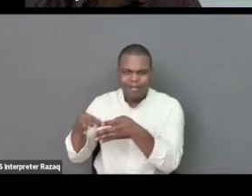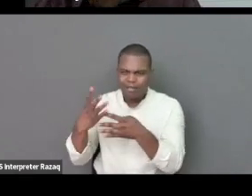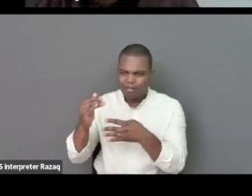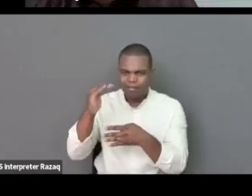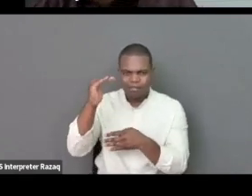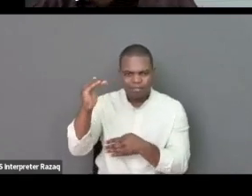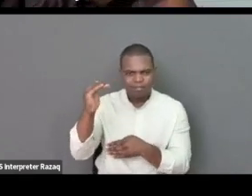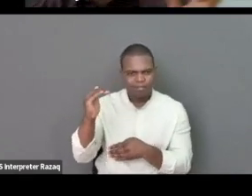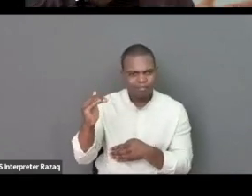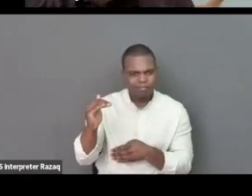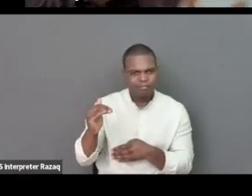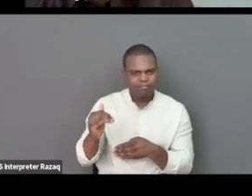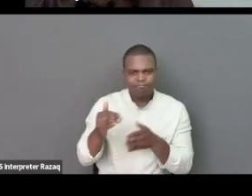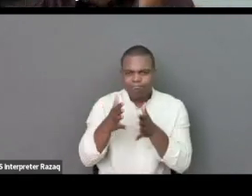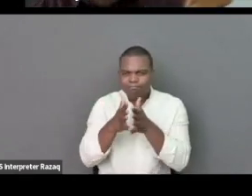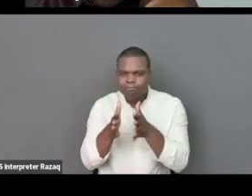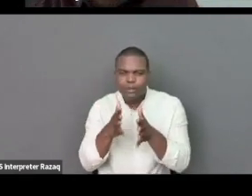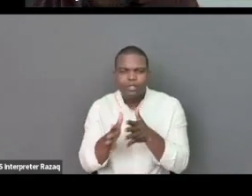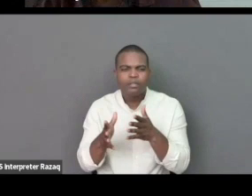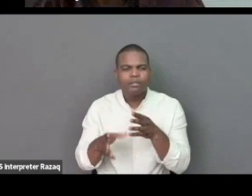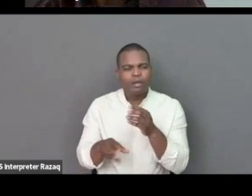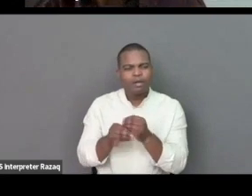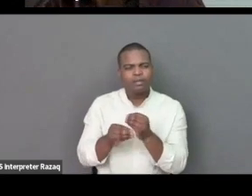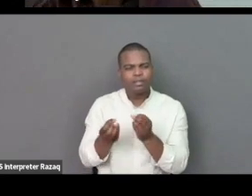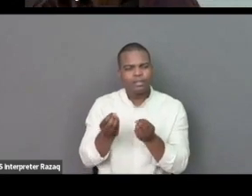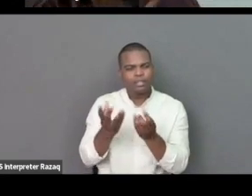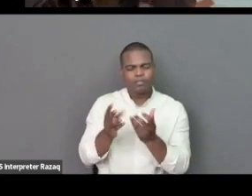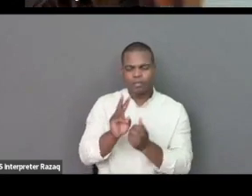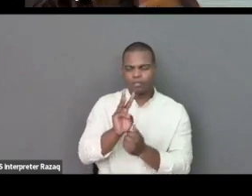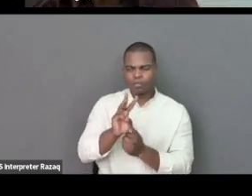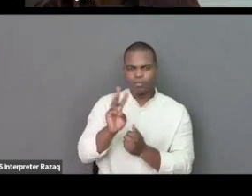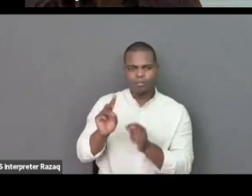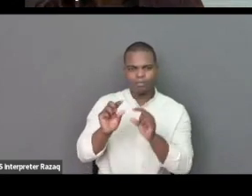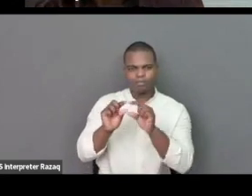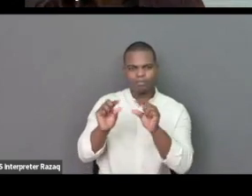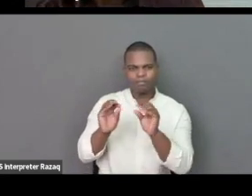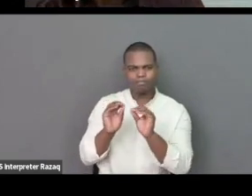like operating system. And the feedback mechanism